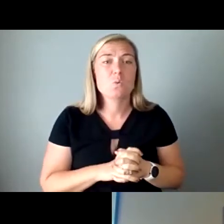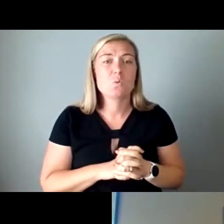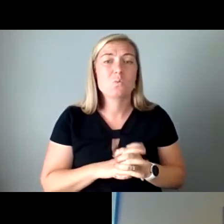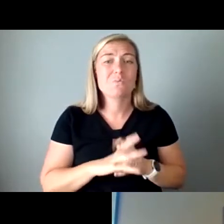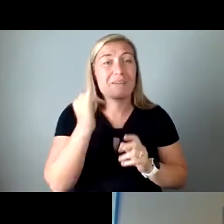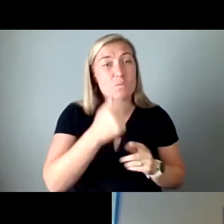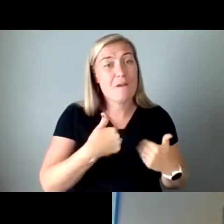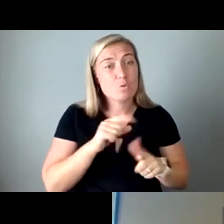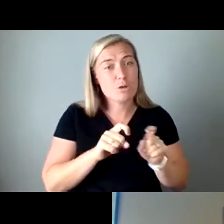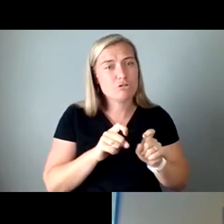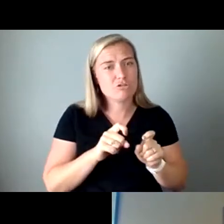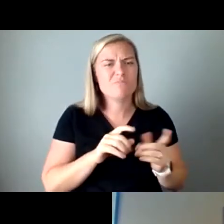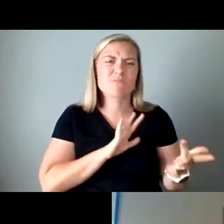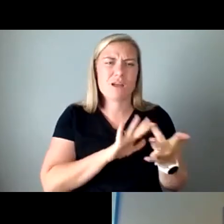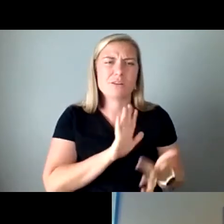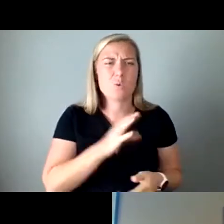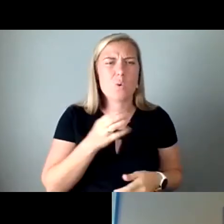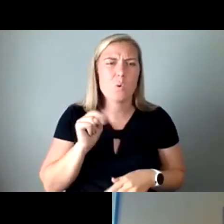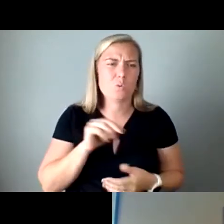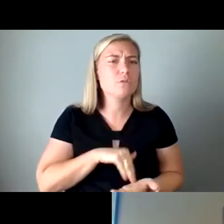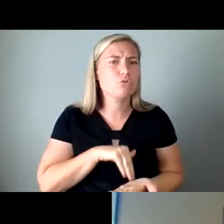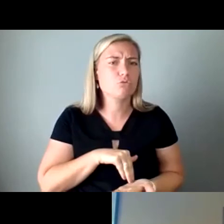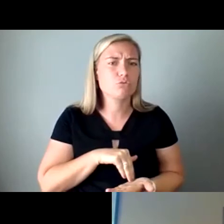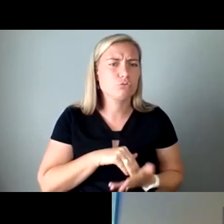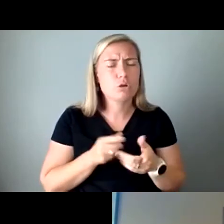source of information. Let's go and have a conversation with your doctor about what